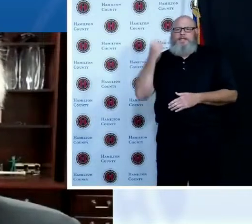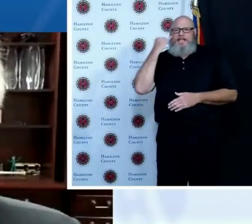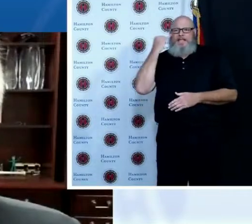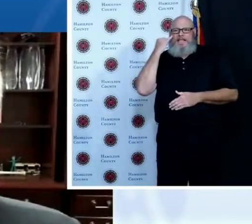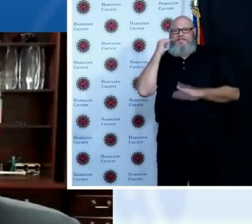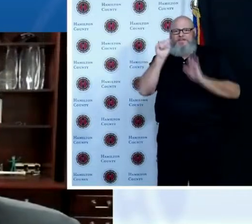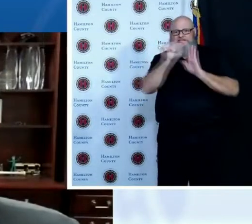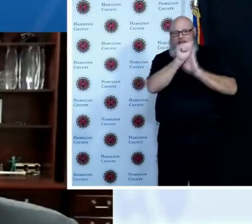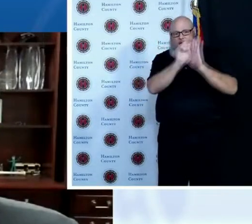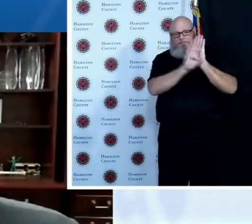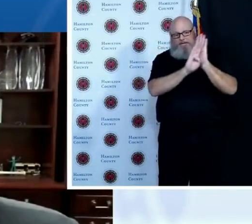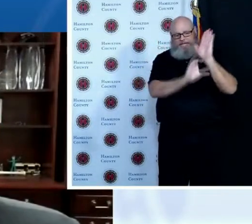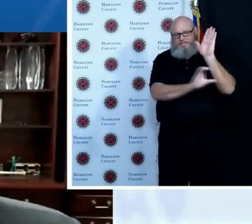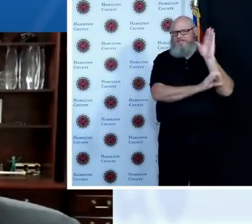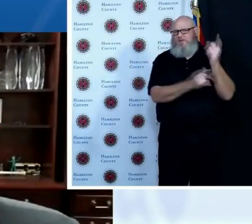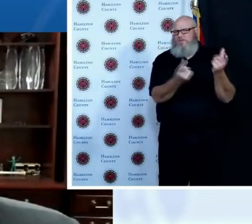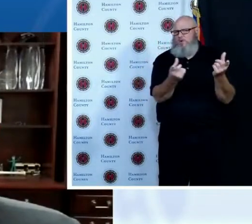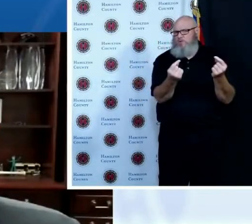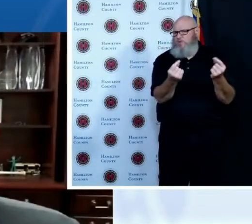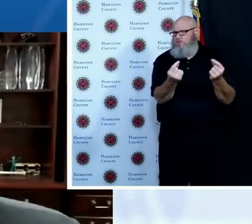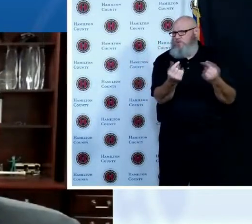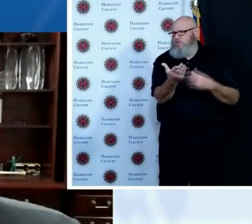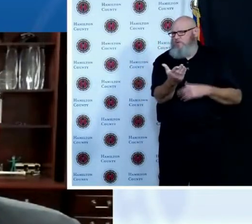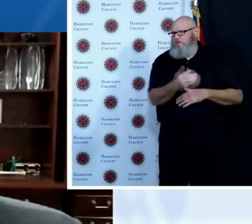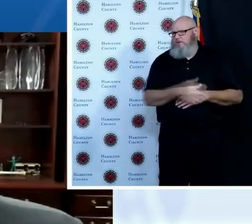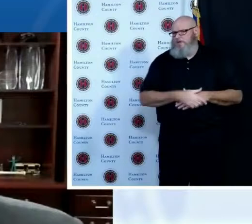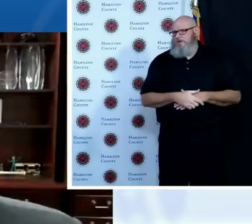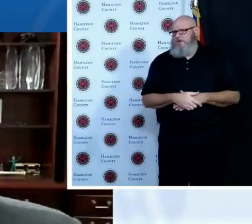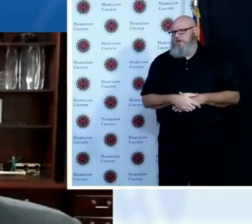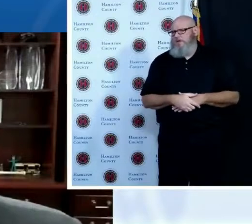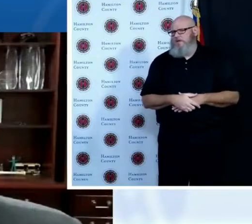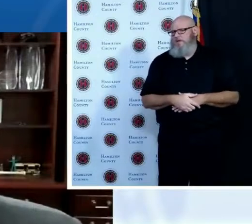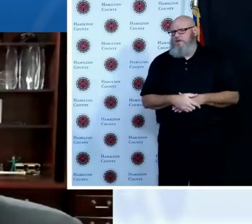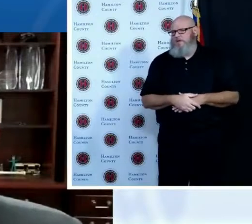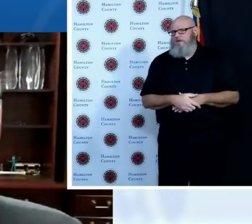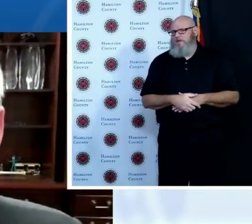how difficult it's going and I would tell you that I thought it for us personally it's actually gone